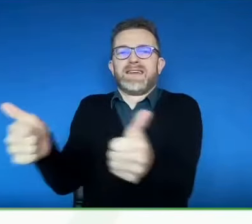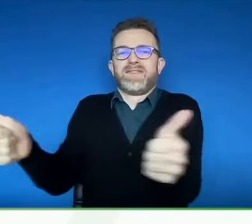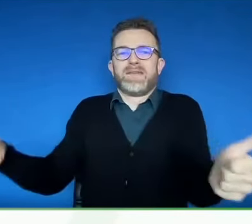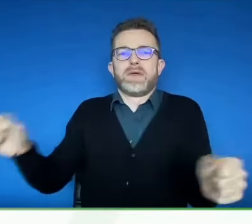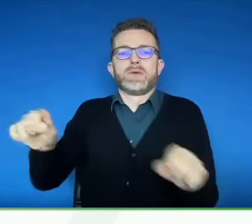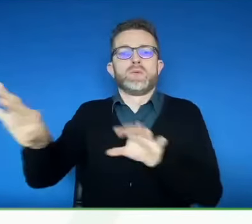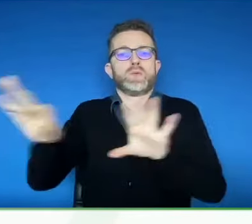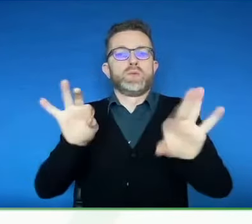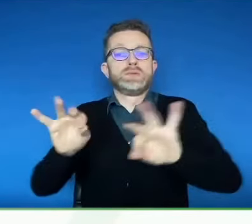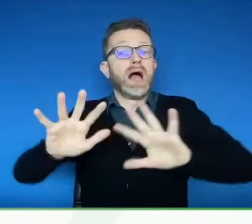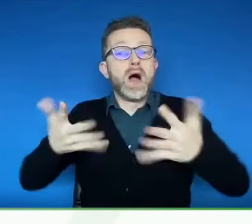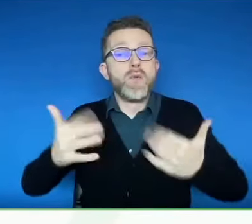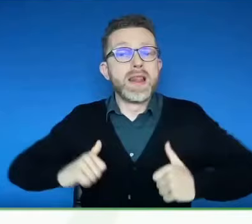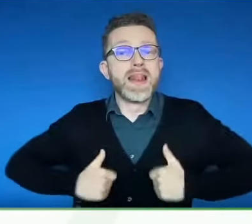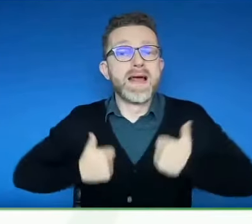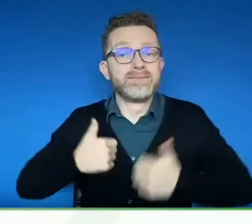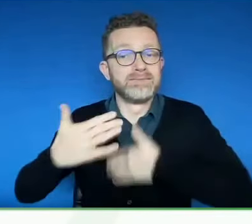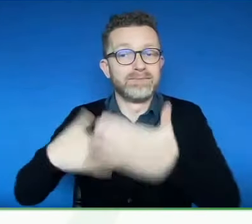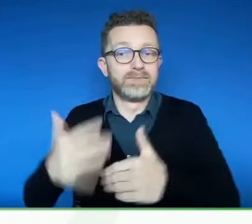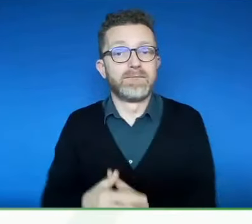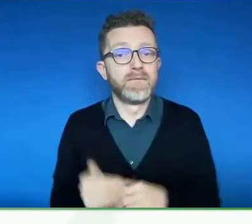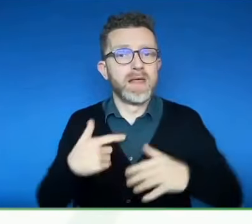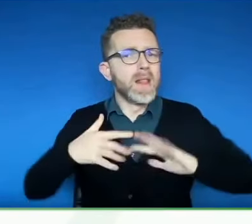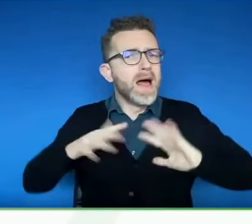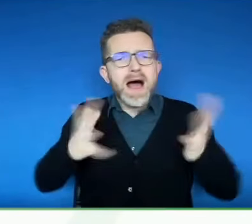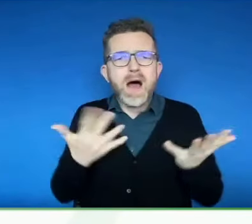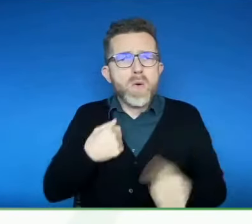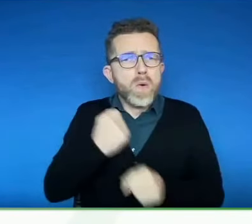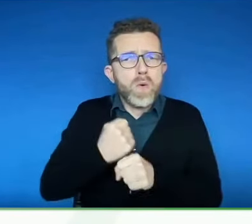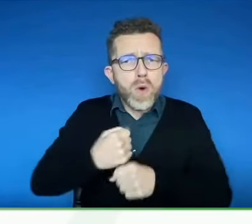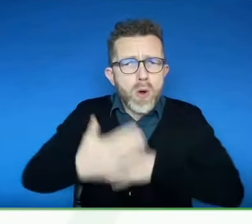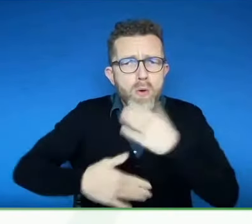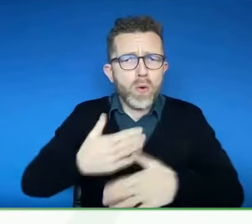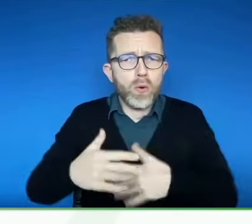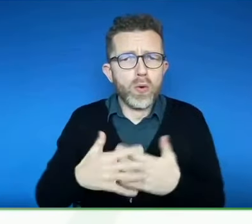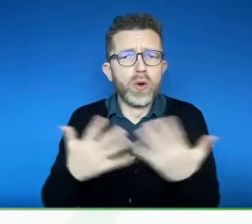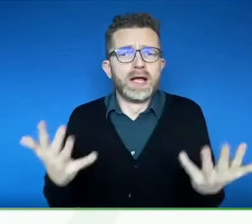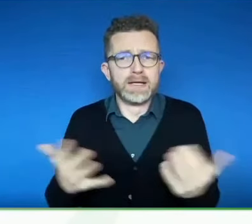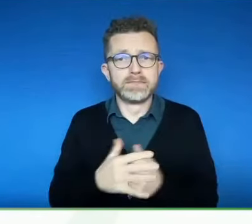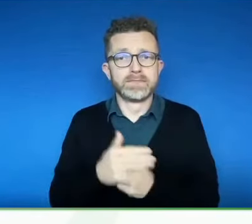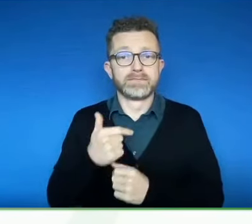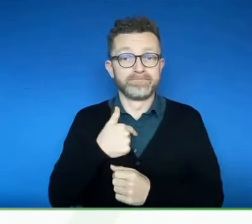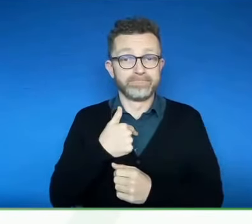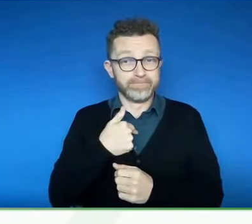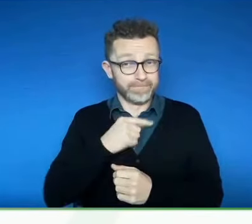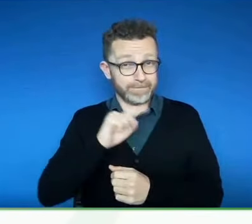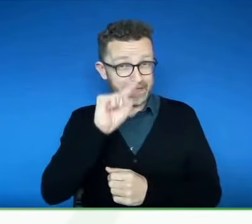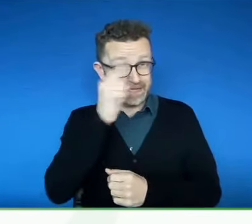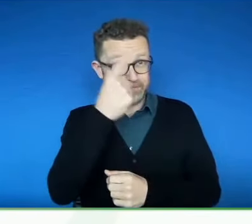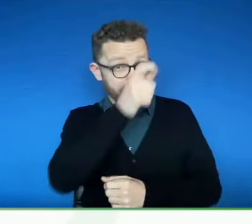We also prepare families and communities and support placement.